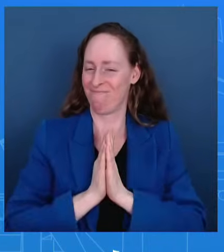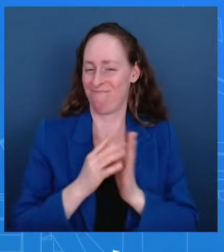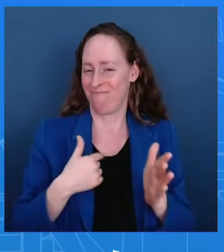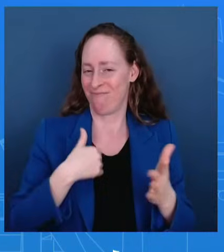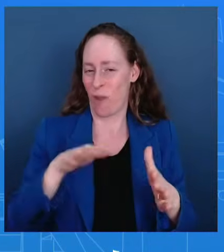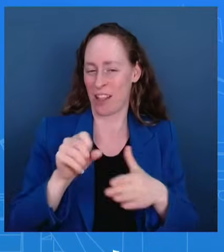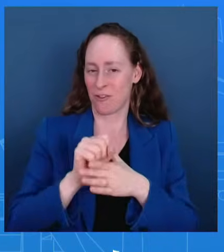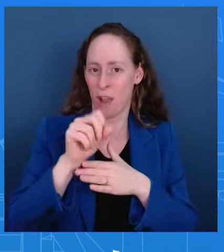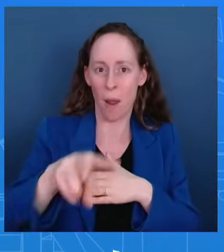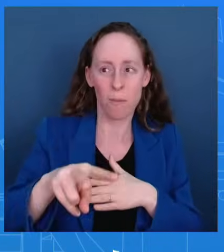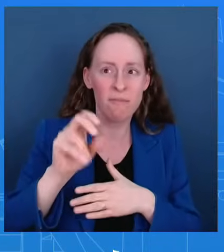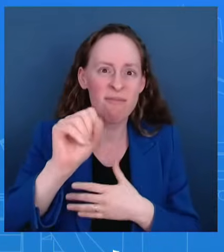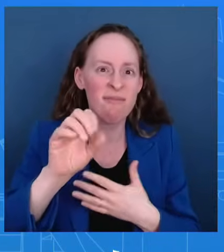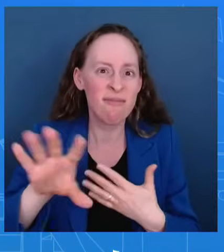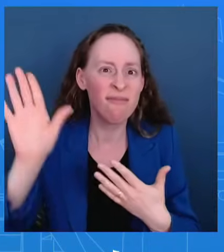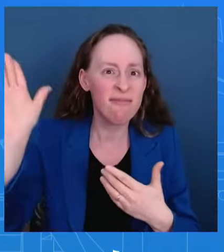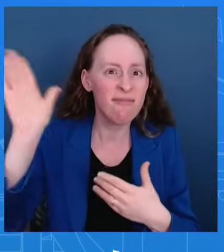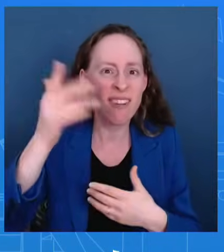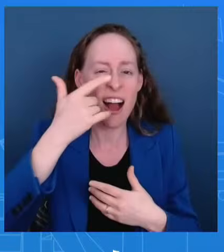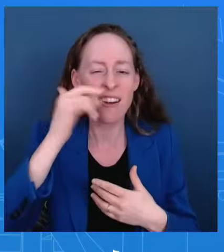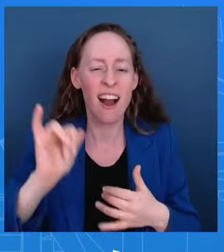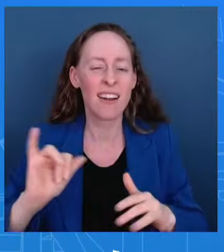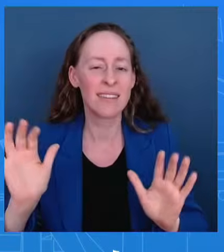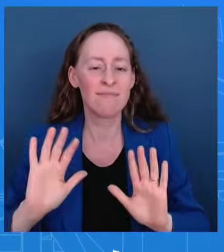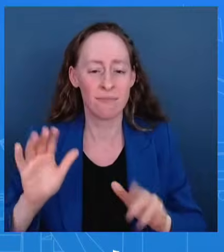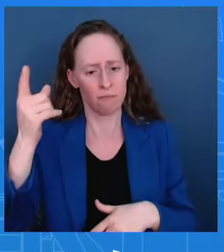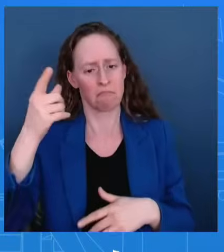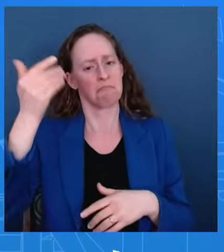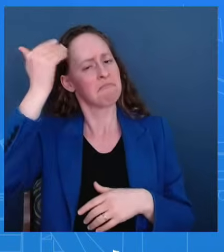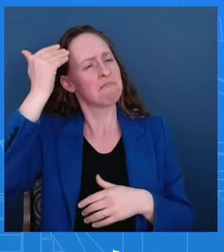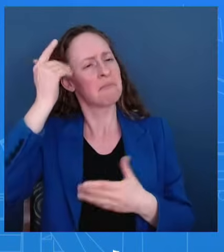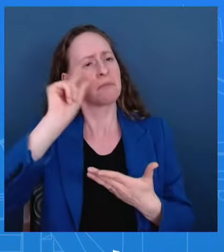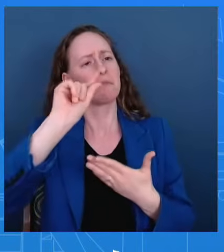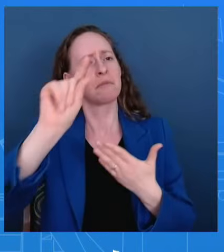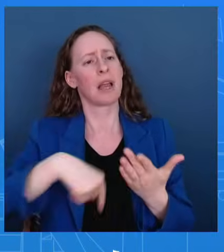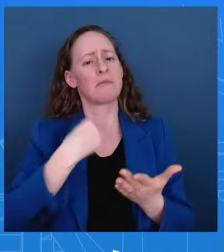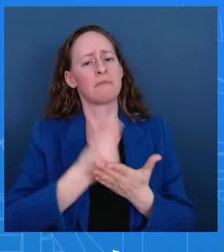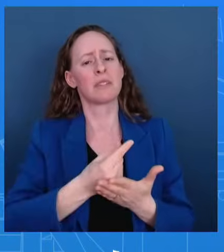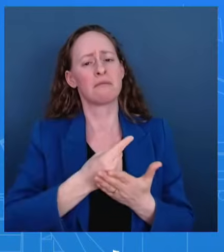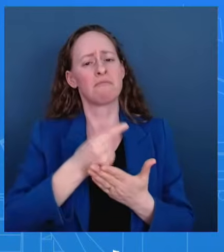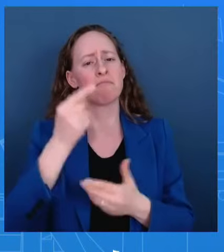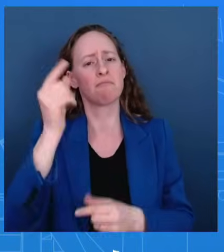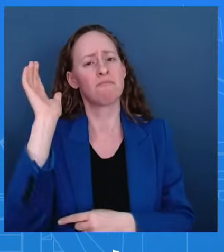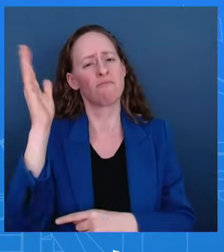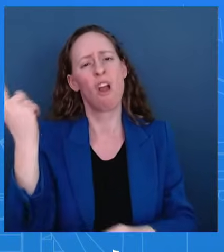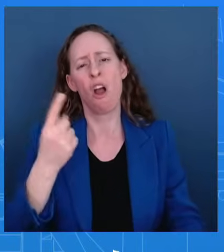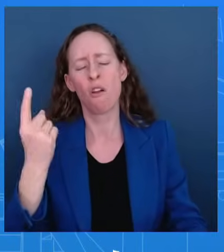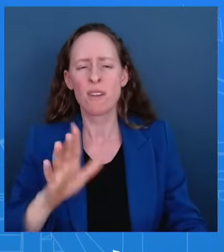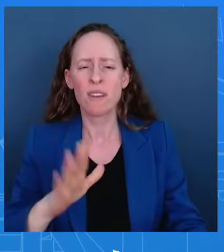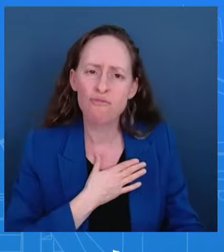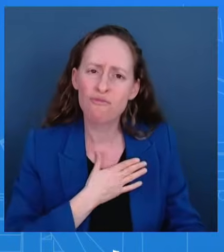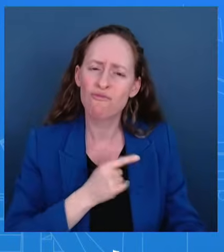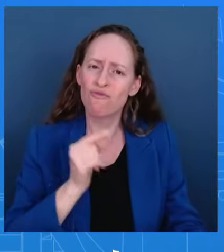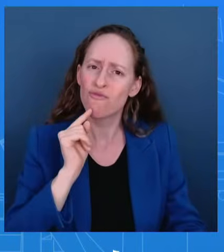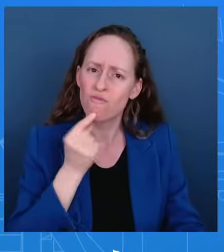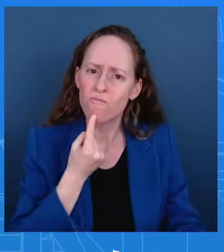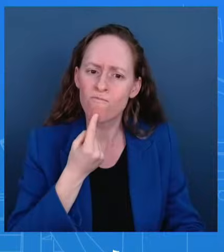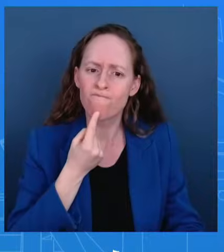incredibly seriously. He understands the importance of -- of him being the president and, obviously, the Commander-in-Chief and speak --